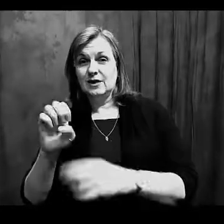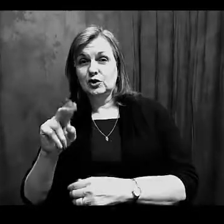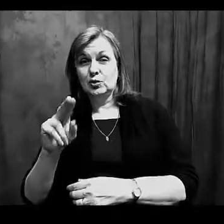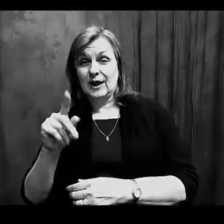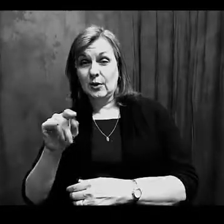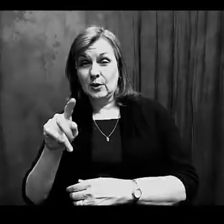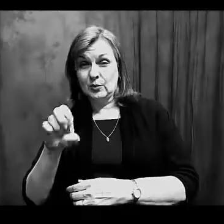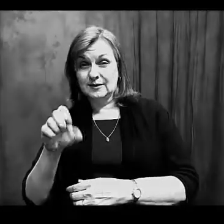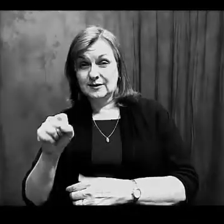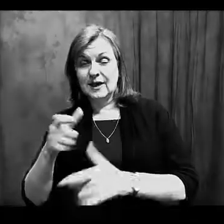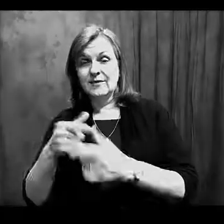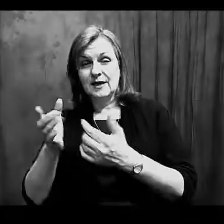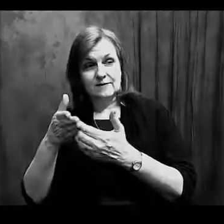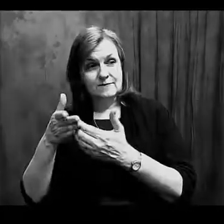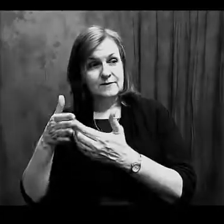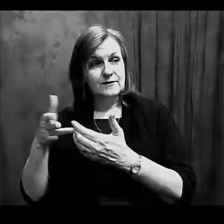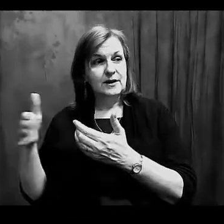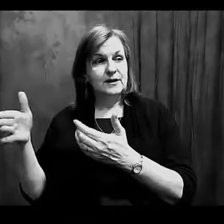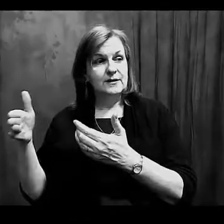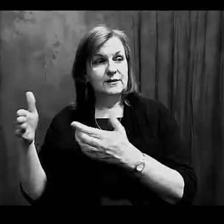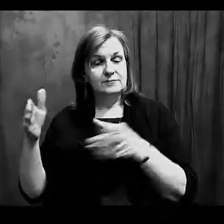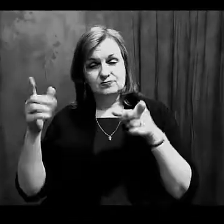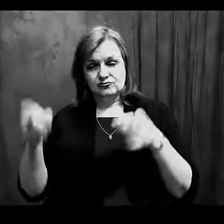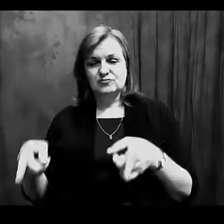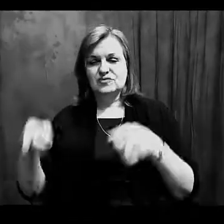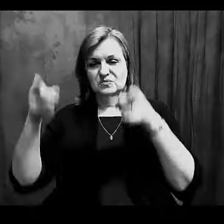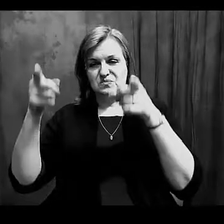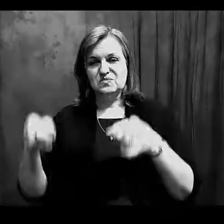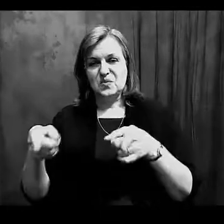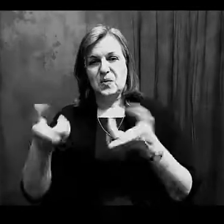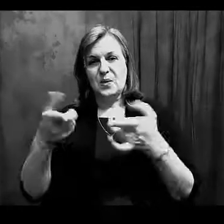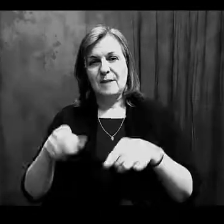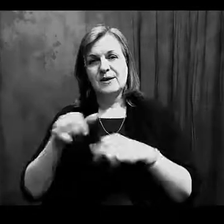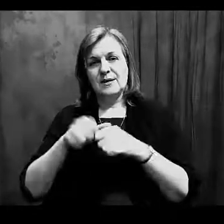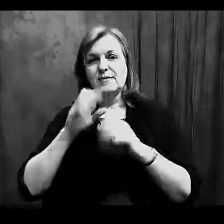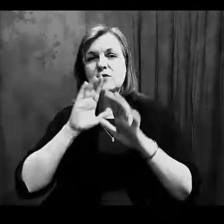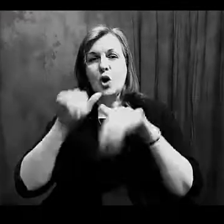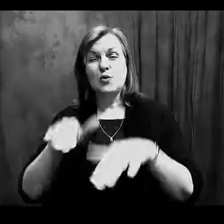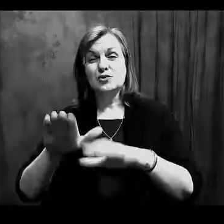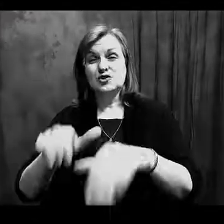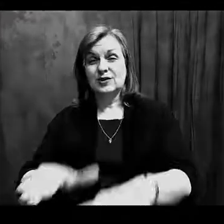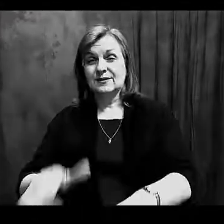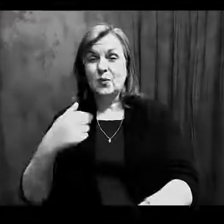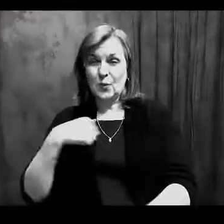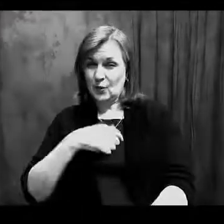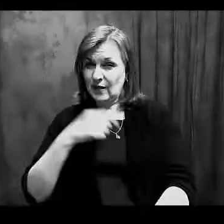this would have all been in the oceans we think